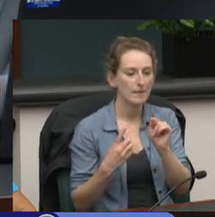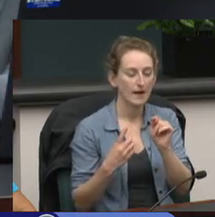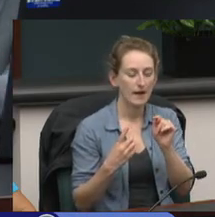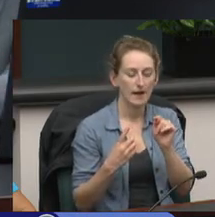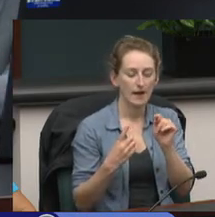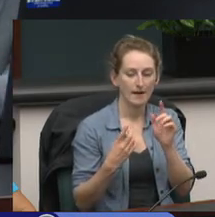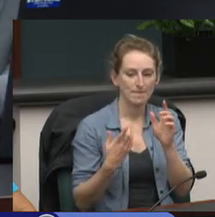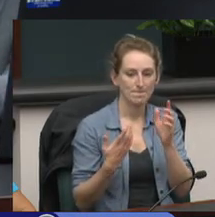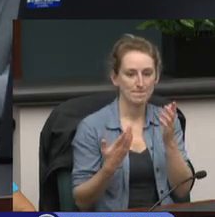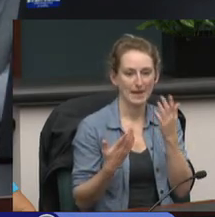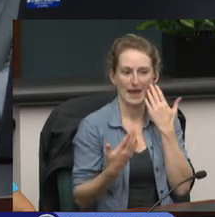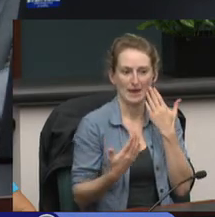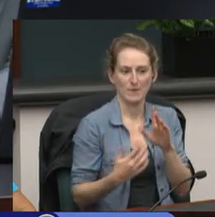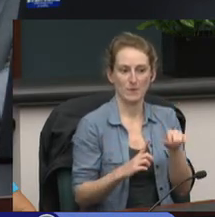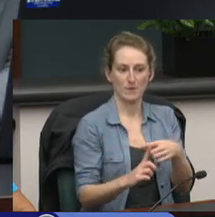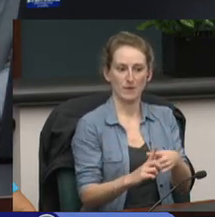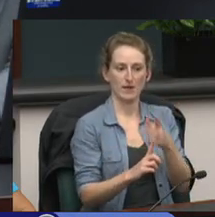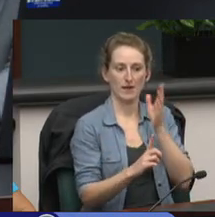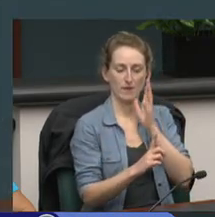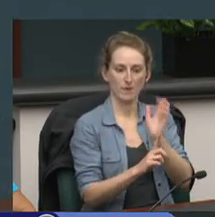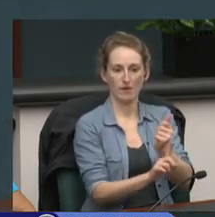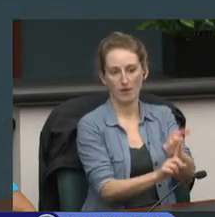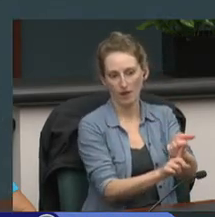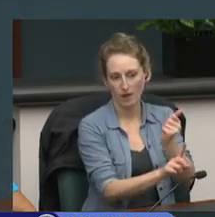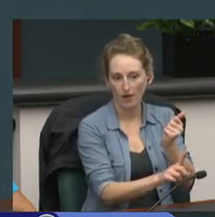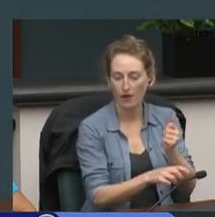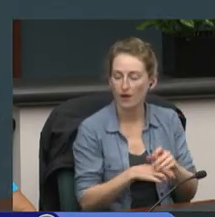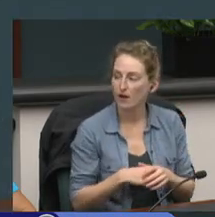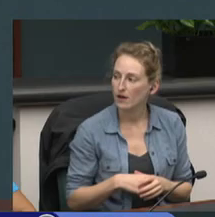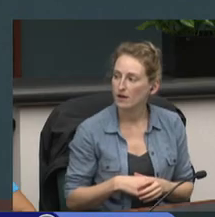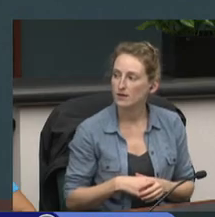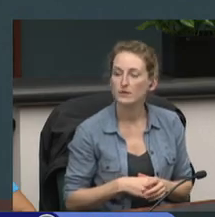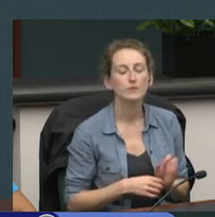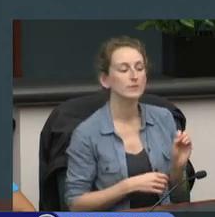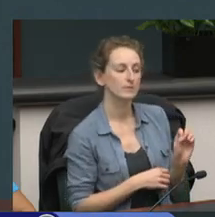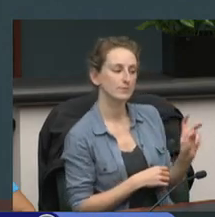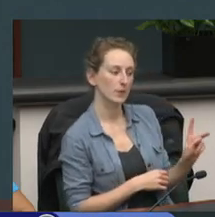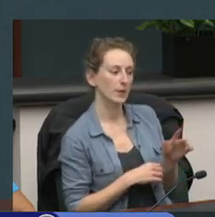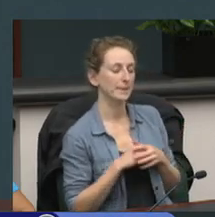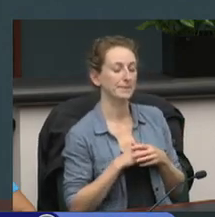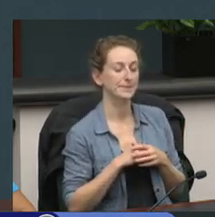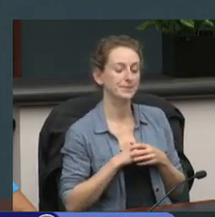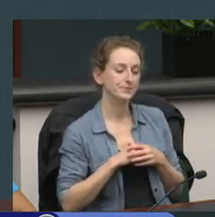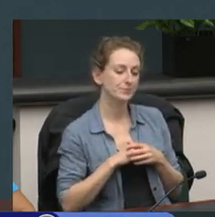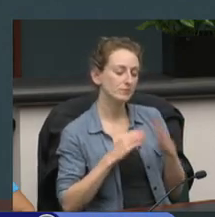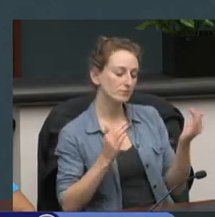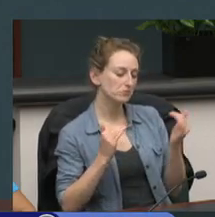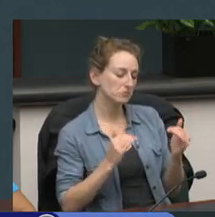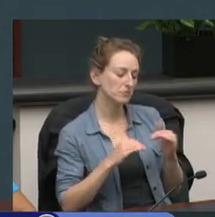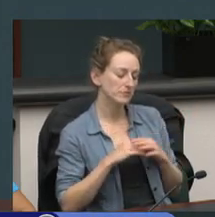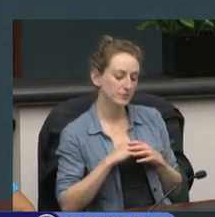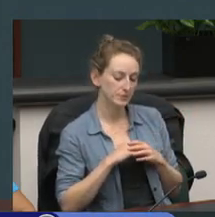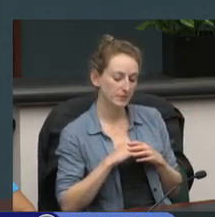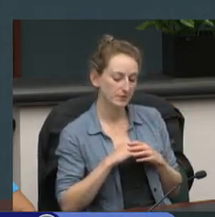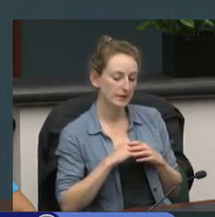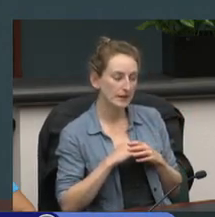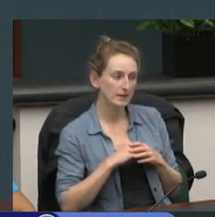requirements come into play right and then there are a lot of deep lots that